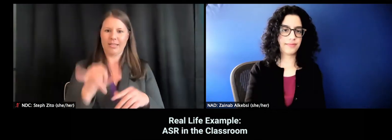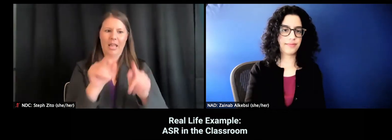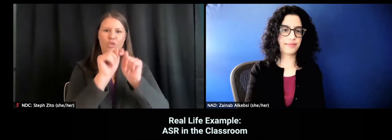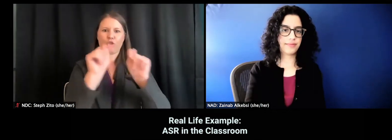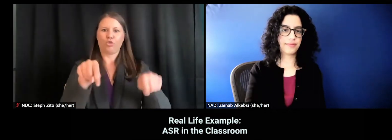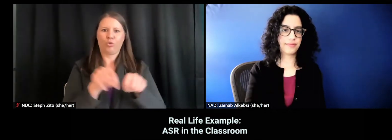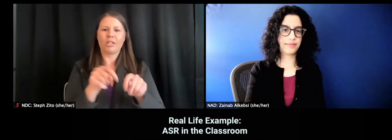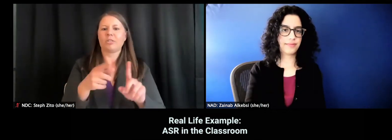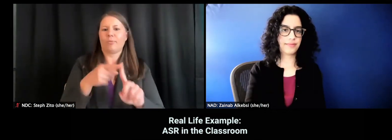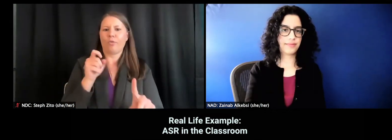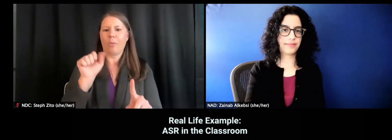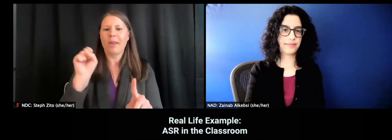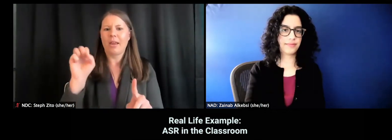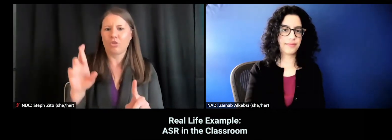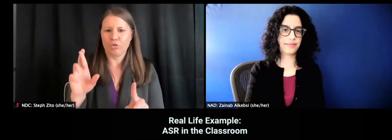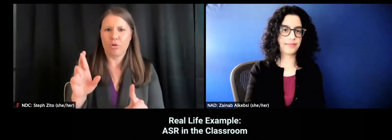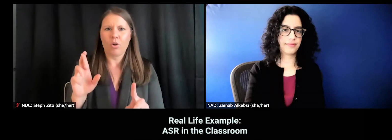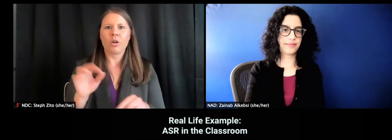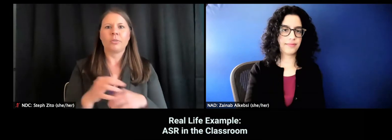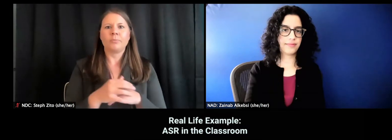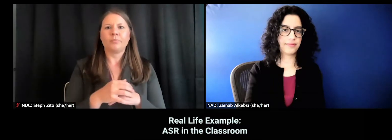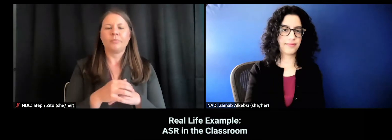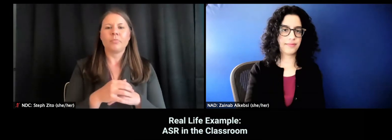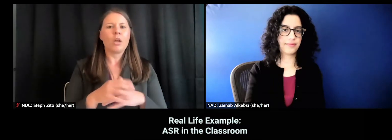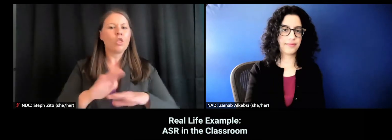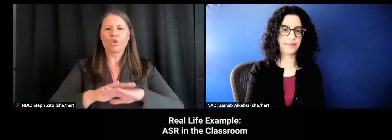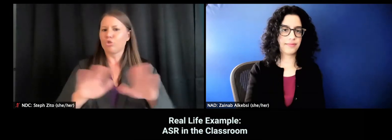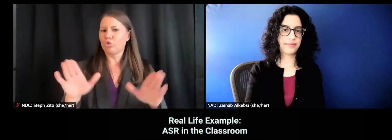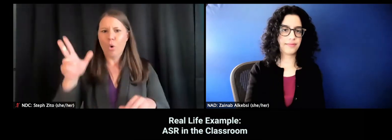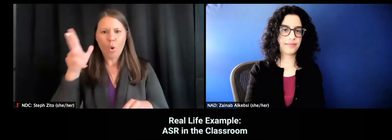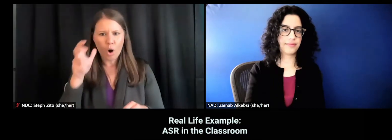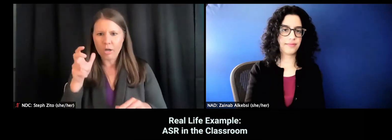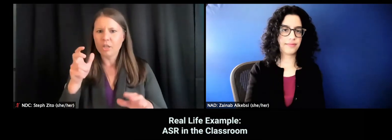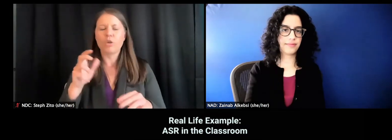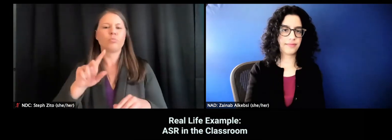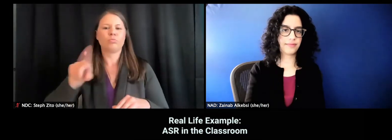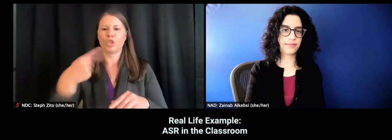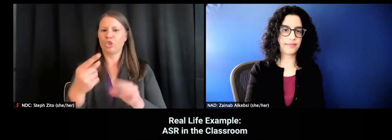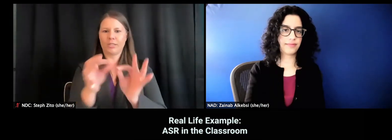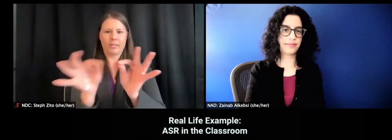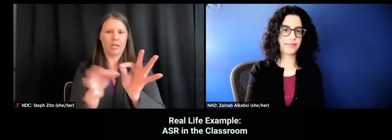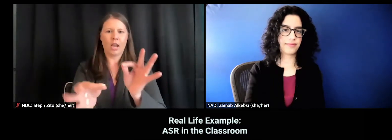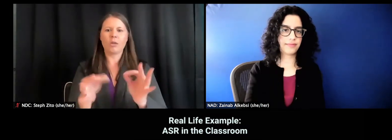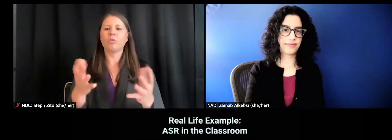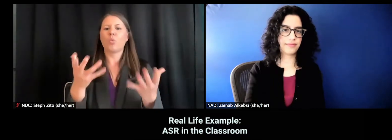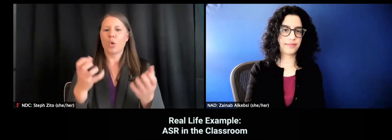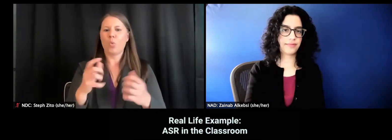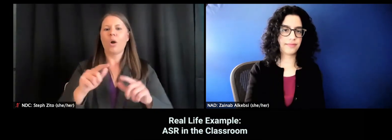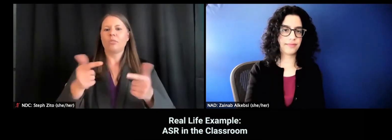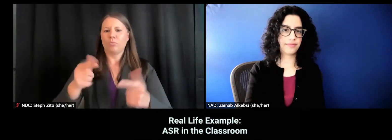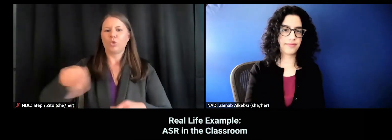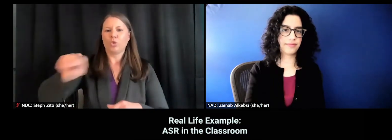What you are about to view is a video of the ASR transcribed words. There is no audio, no sound, which